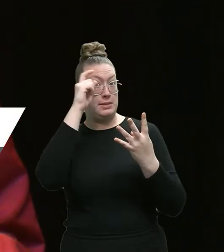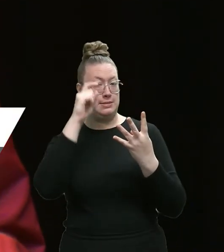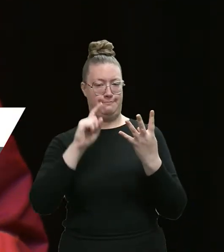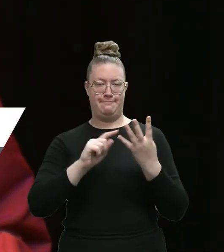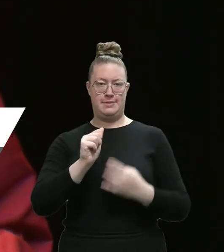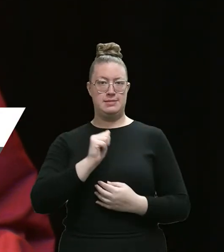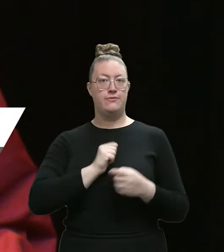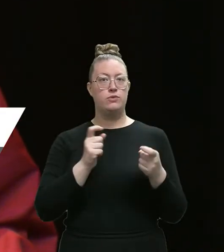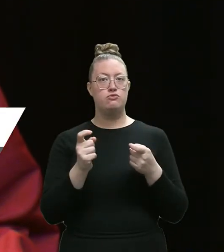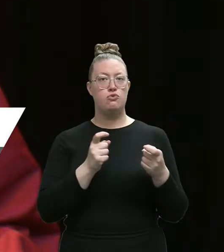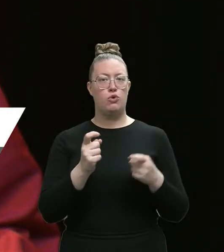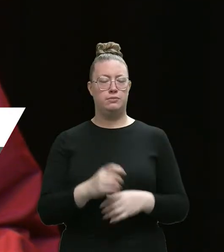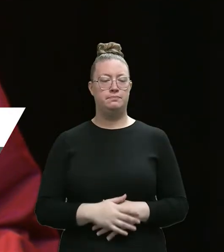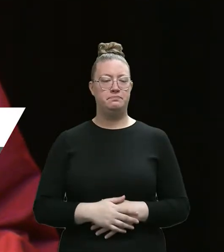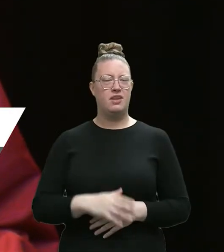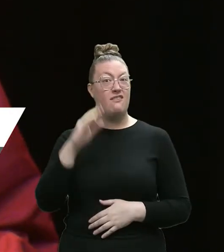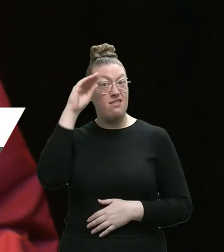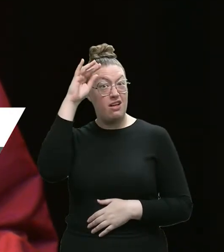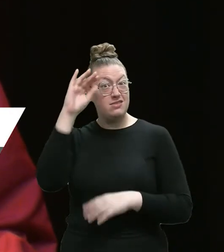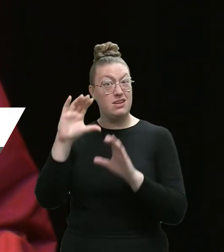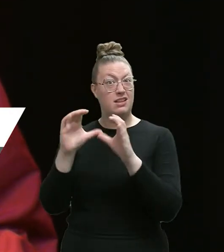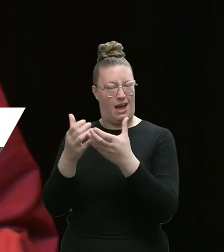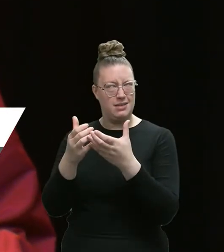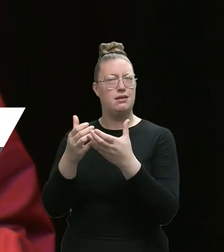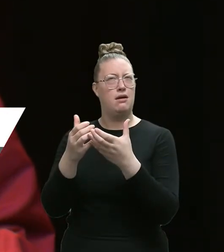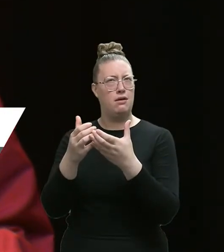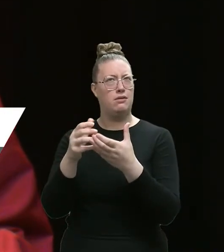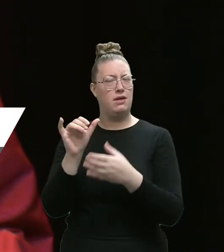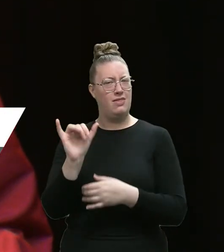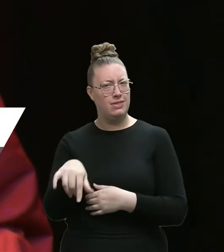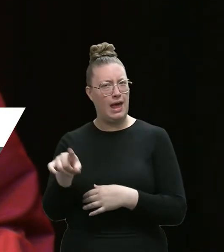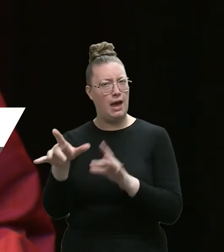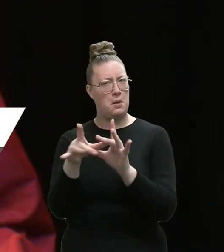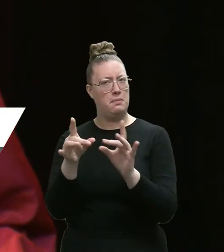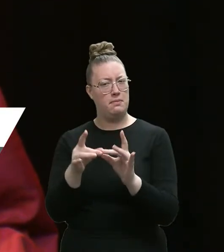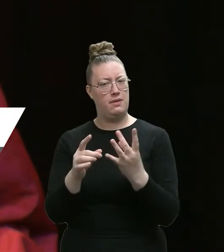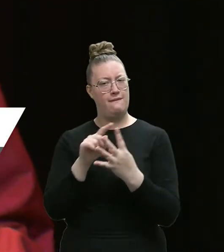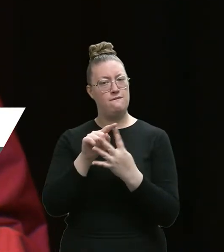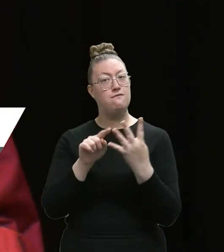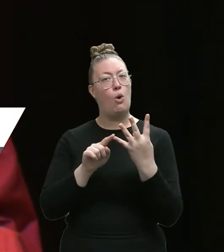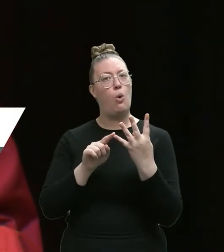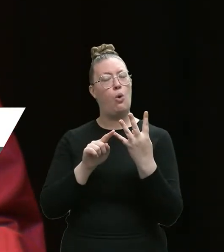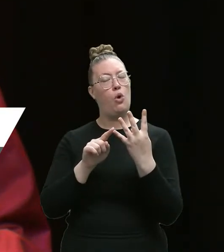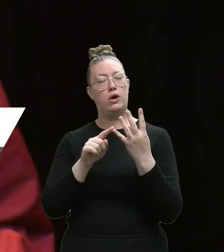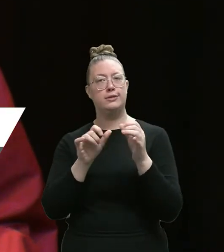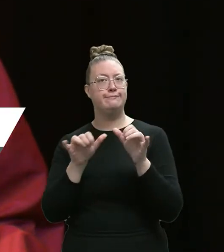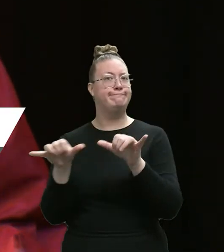At times in our lives there will feel like a voice telling us rerouting. rerouting, And perhaps, many of you